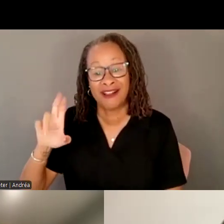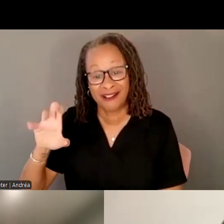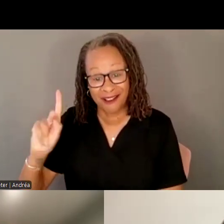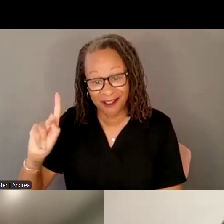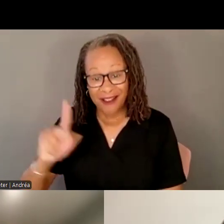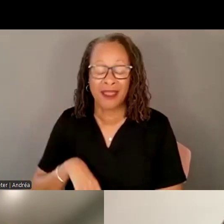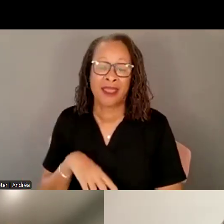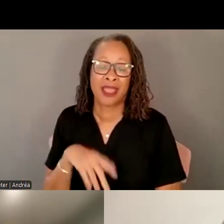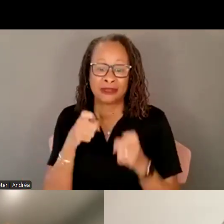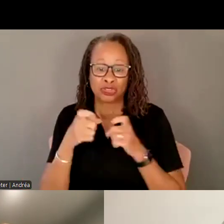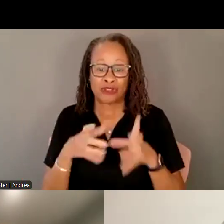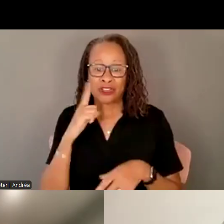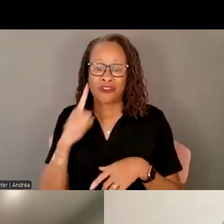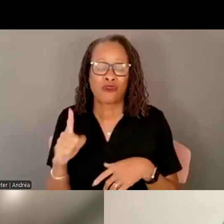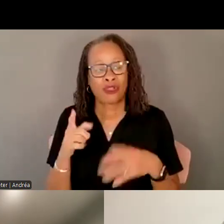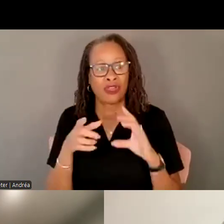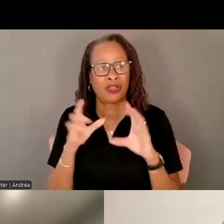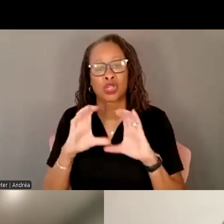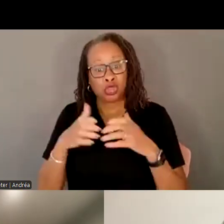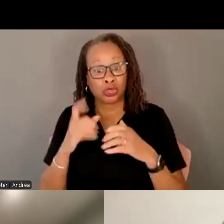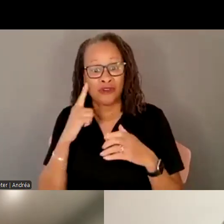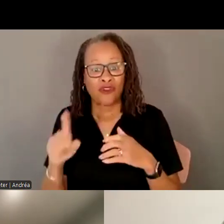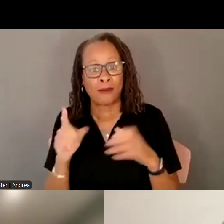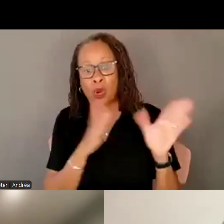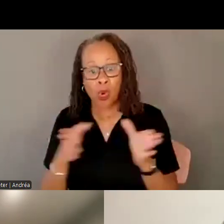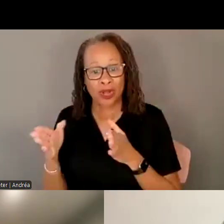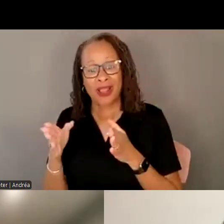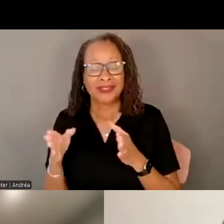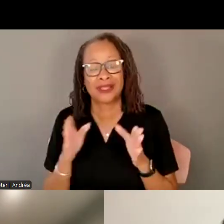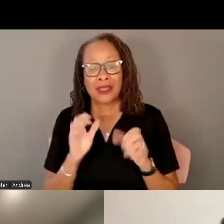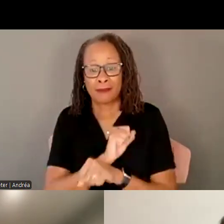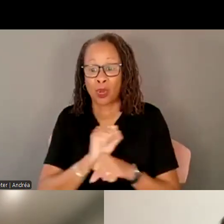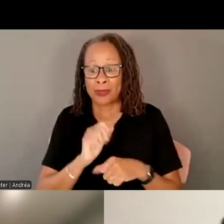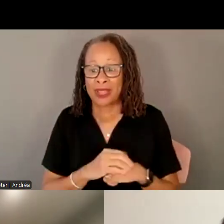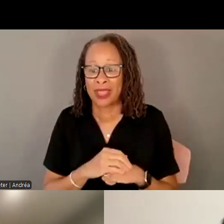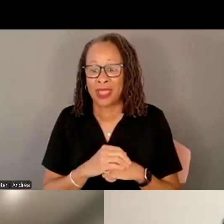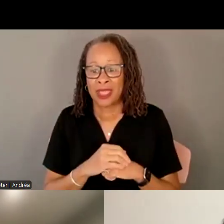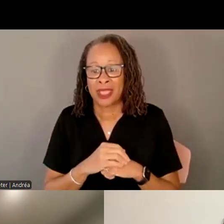for Customized Employment. And the inception was in 2012.